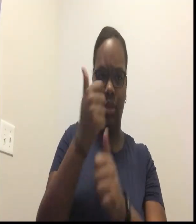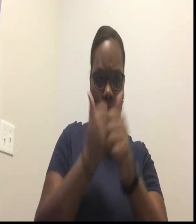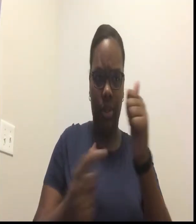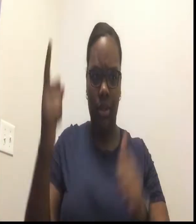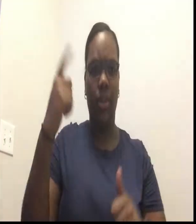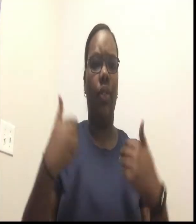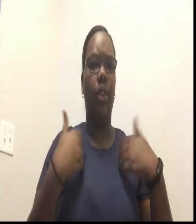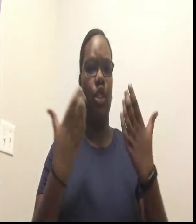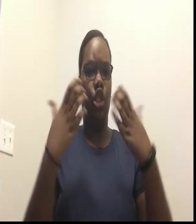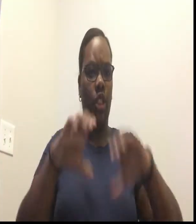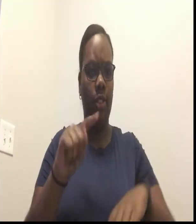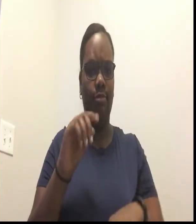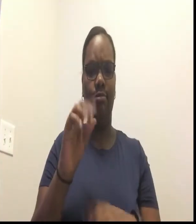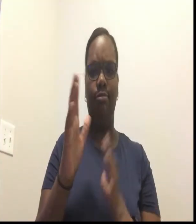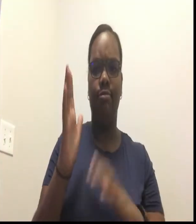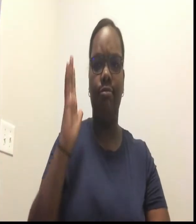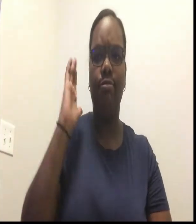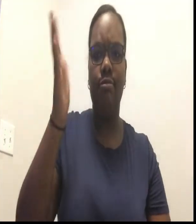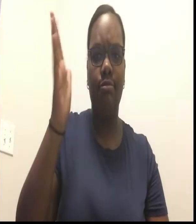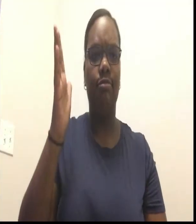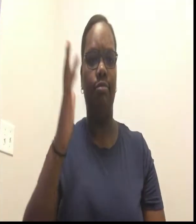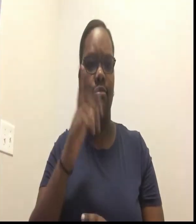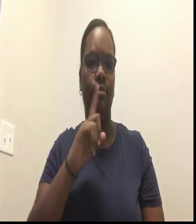It's a way to just